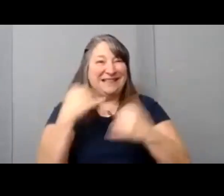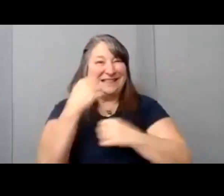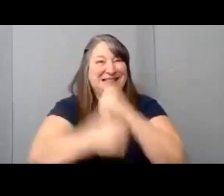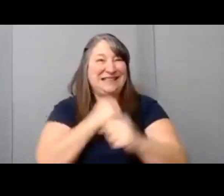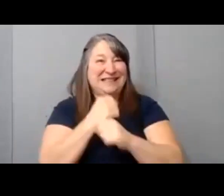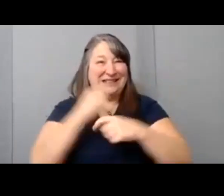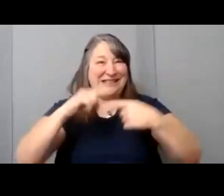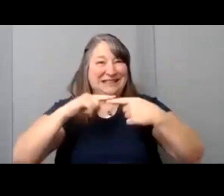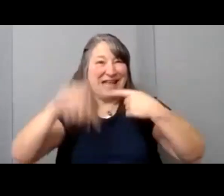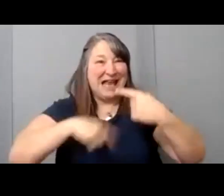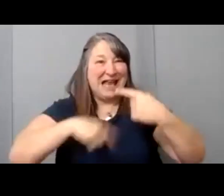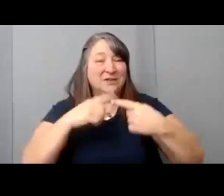So please make sure to follow us online